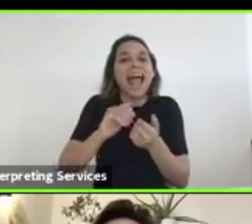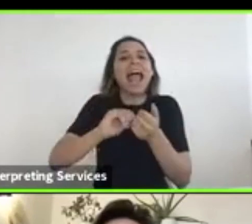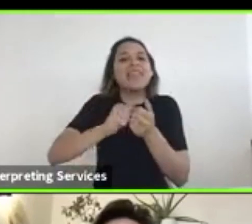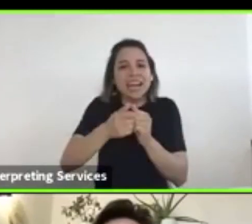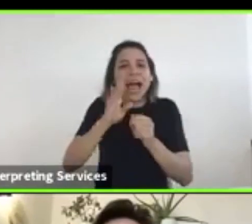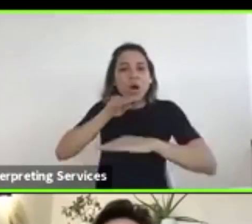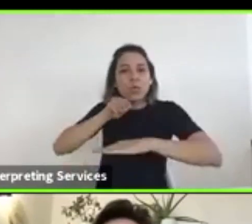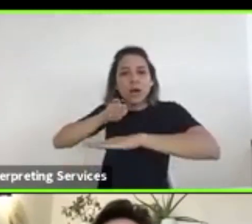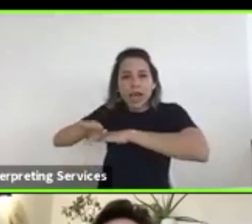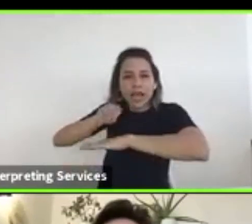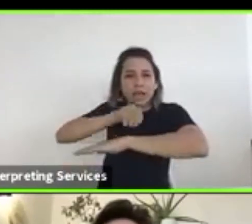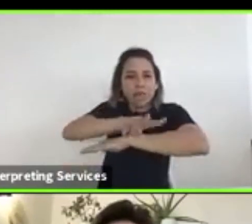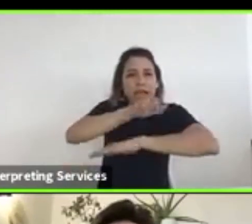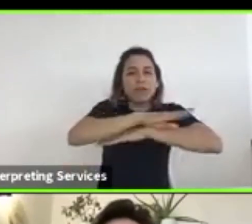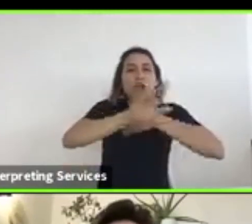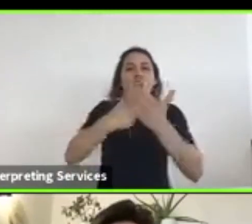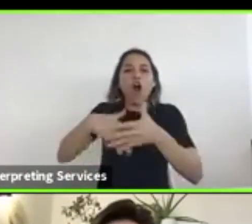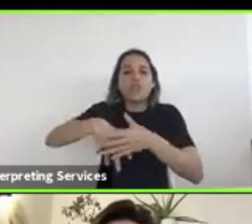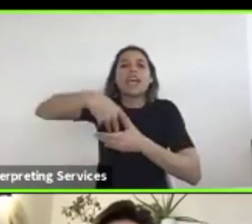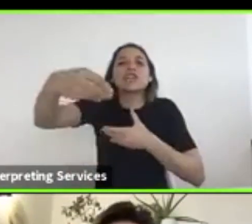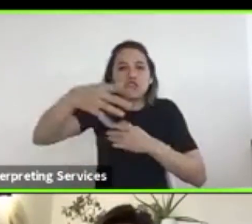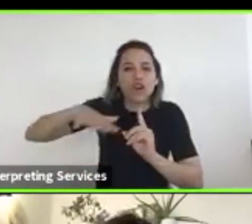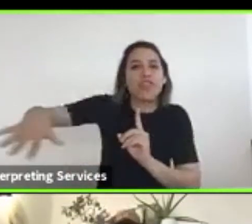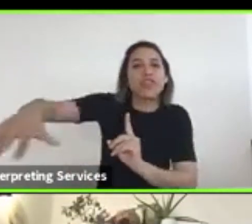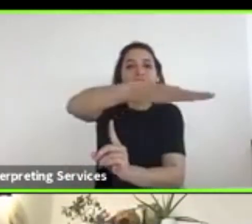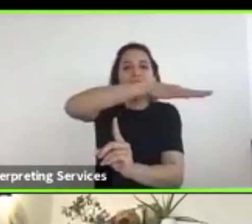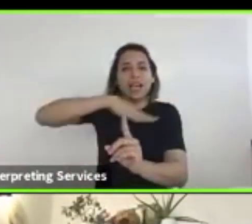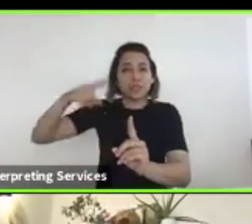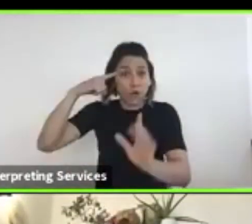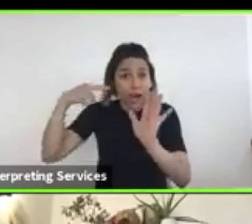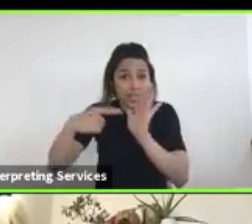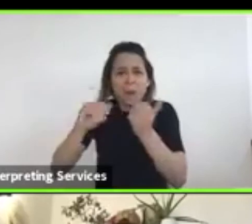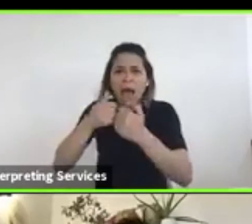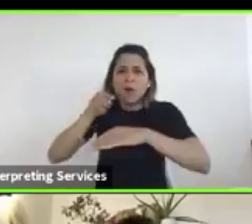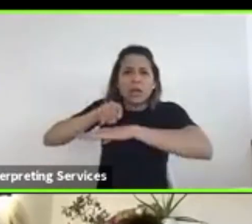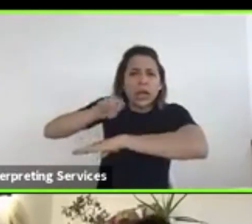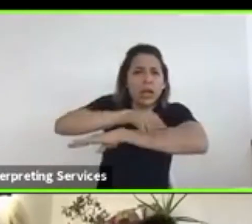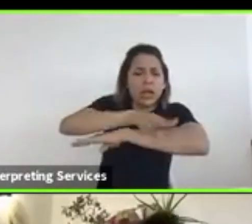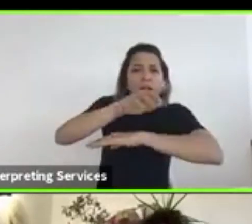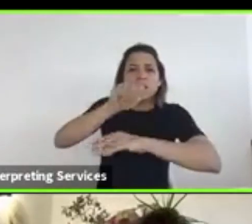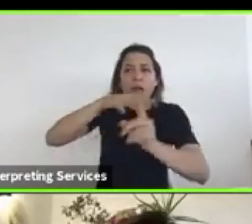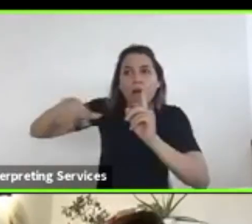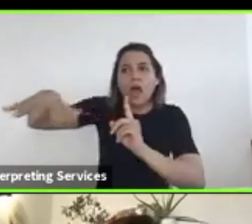THE EXTERNAL-FACING THINGS, RIGHT? HOW DOES IT TRANSLATE TO ALL OF THE OTHER PEOPLE SEE, AND OTHER PEOPLE CAN LEARN FROM?